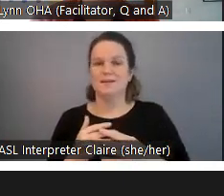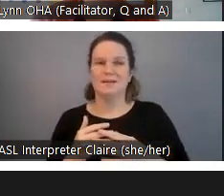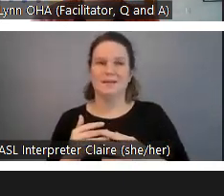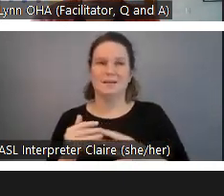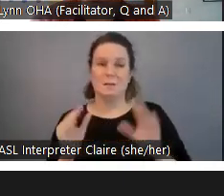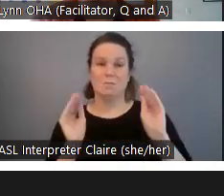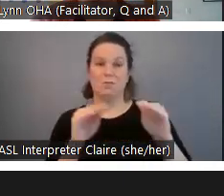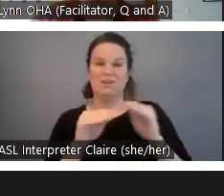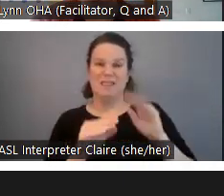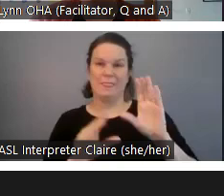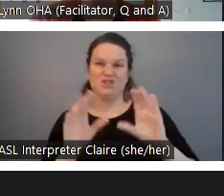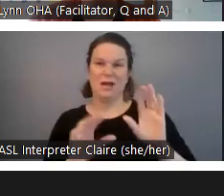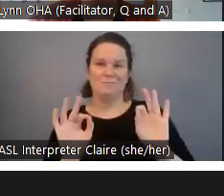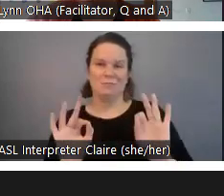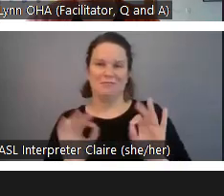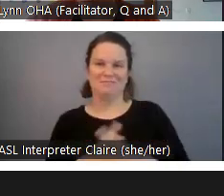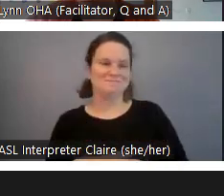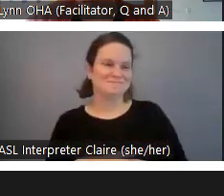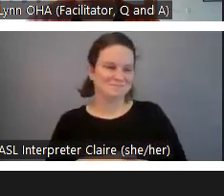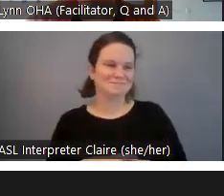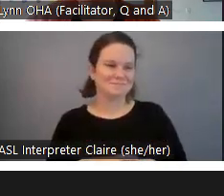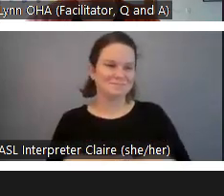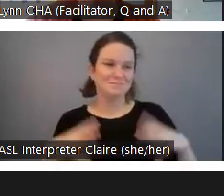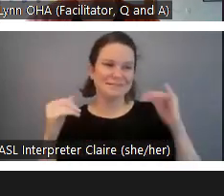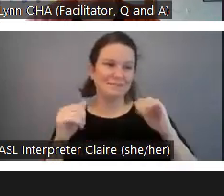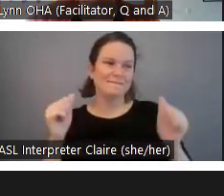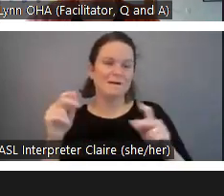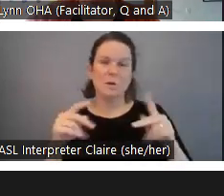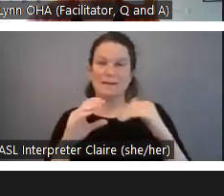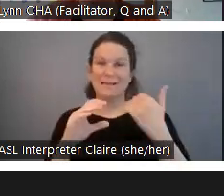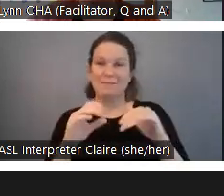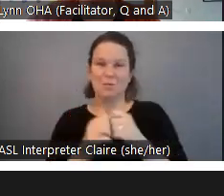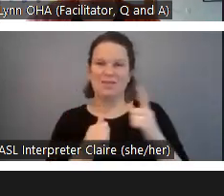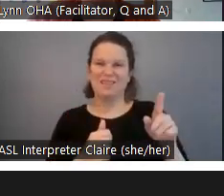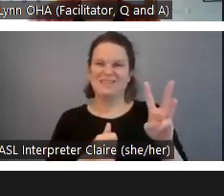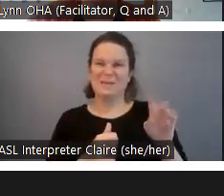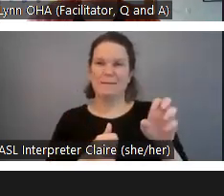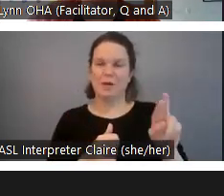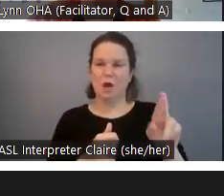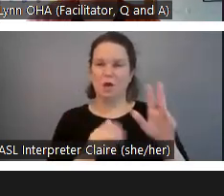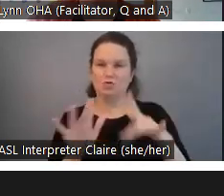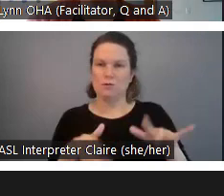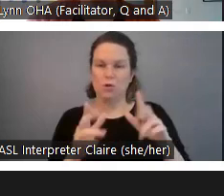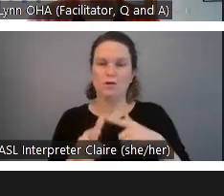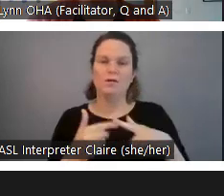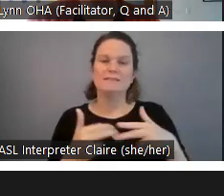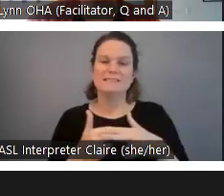chat, I see it in the chat- you can expect a follow-up email with this webinar